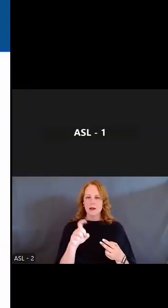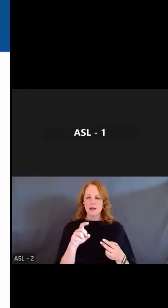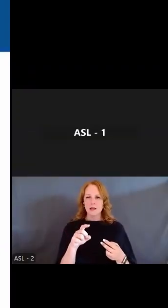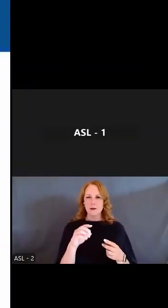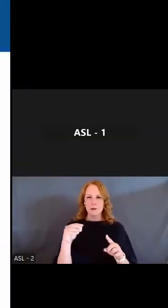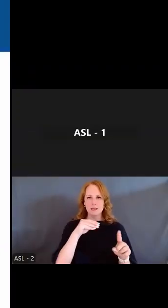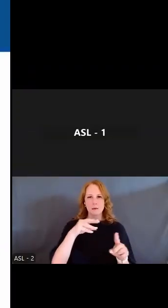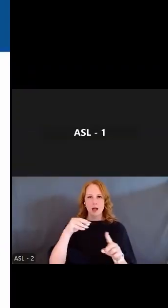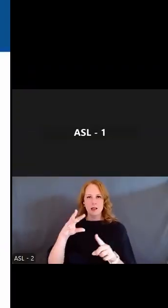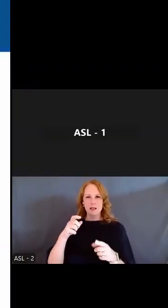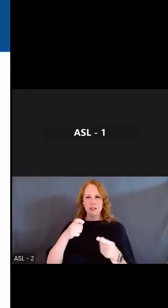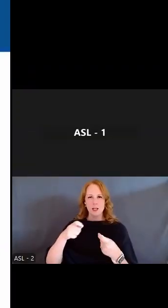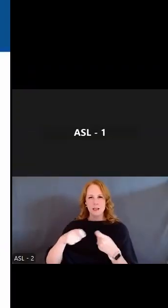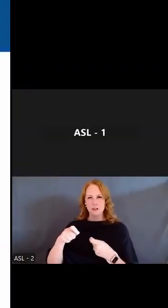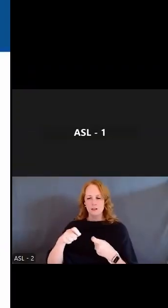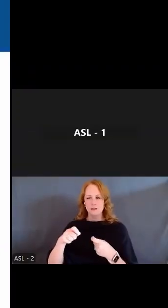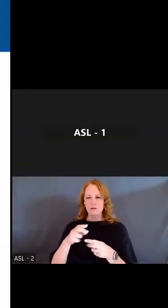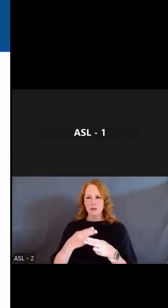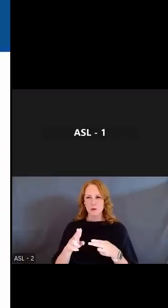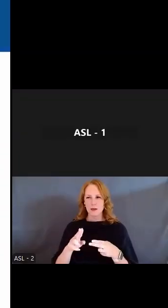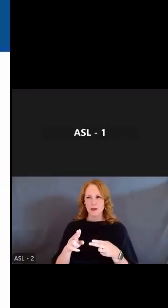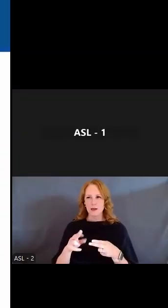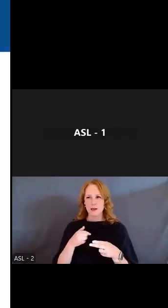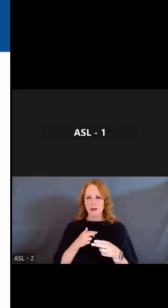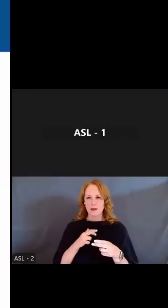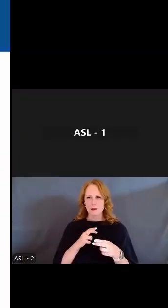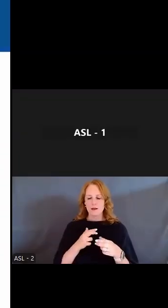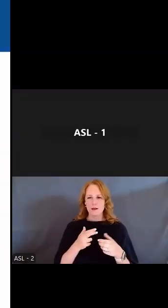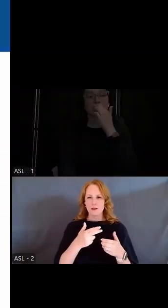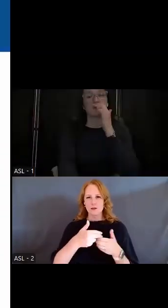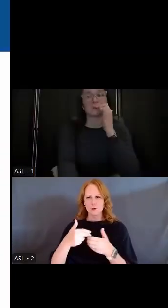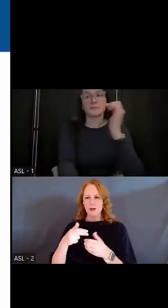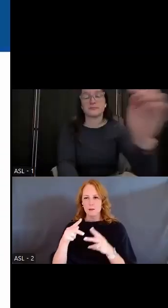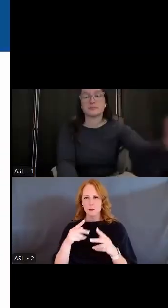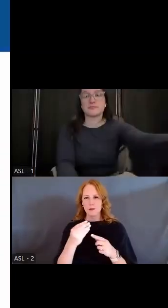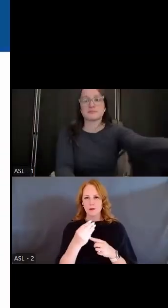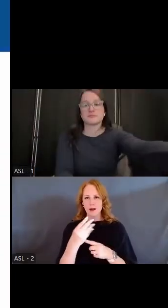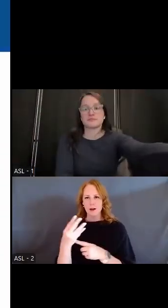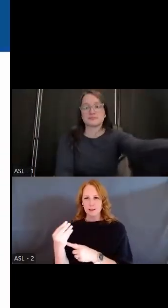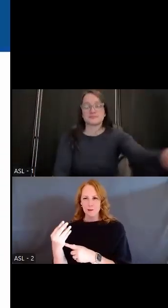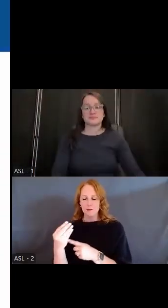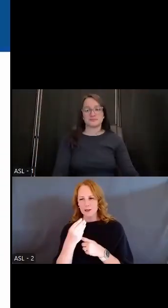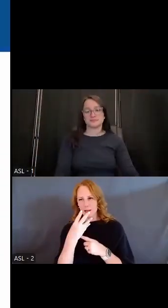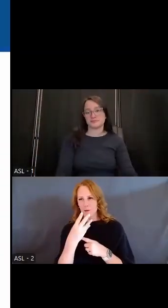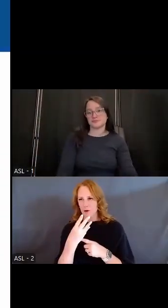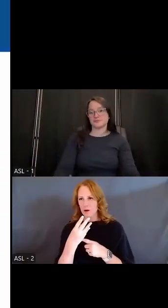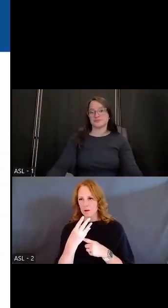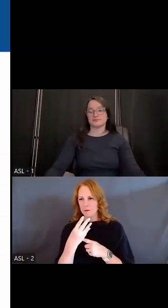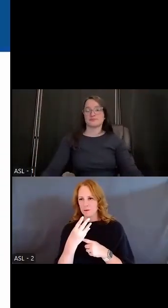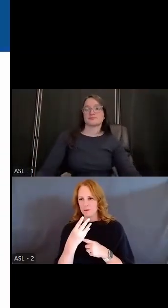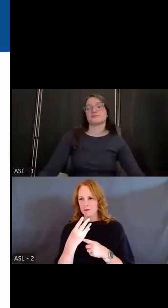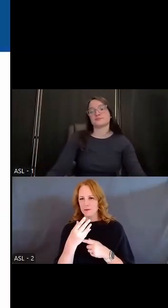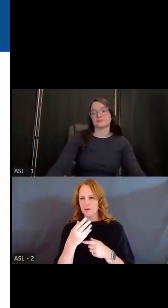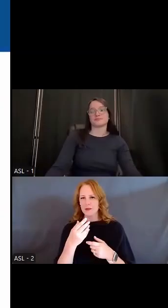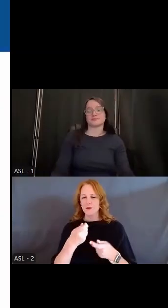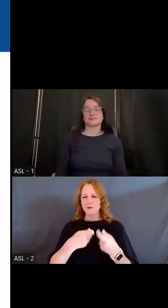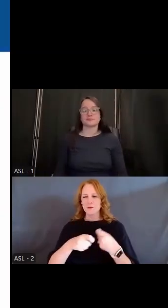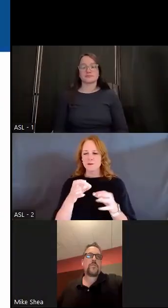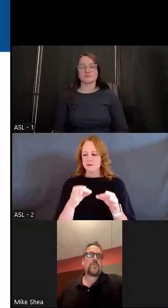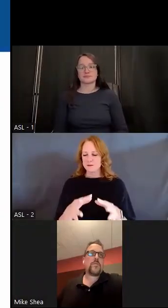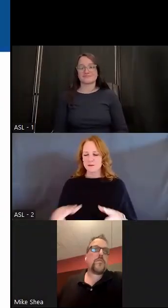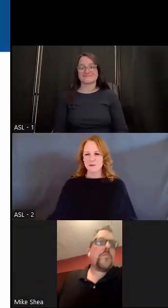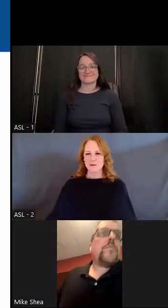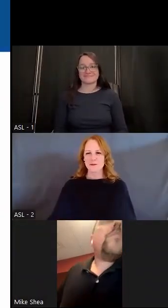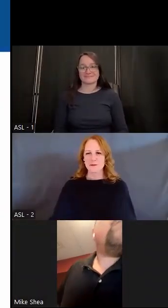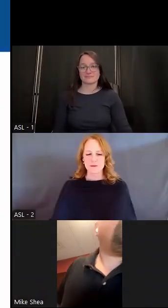switched really quick as I rejoin everyone on camera. Um, see, Donald, our technical producer,